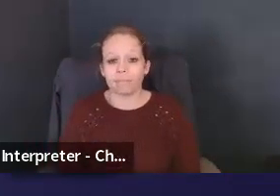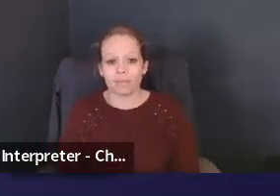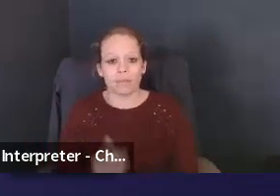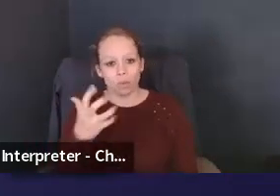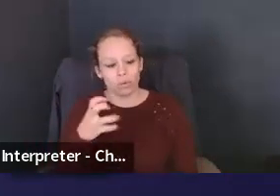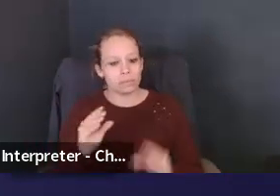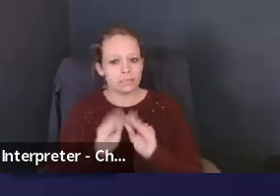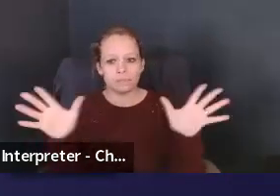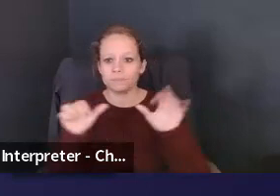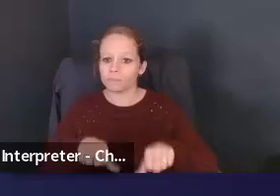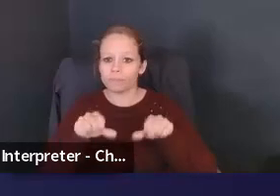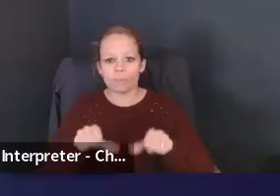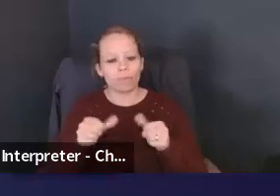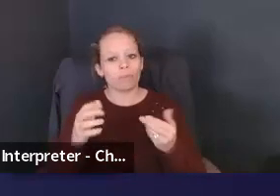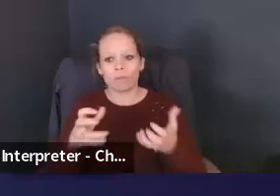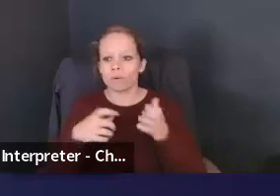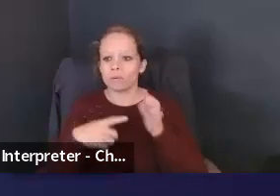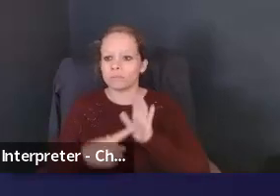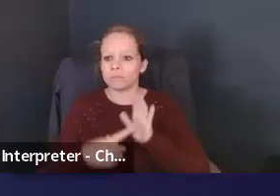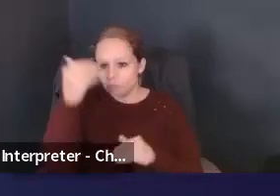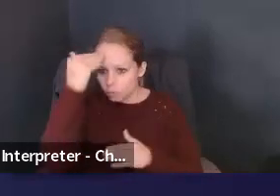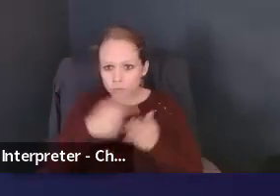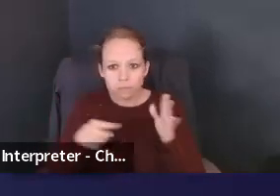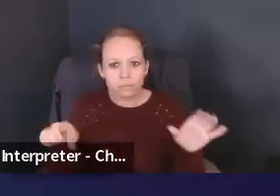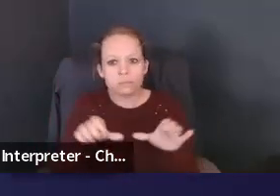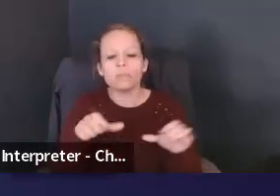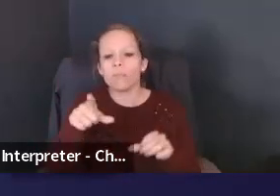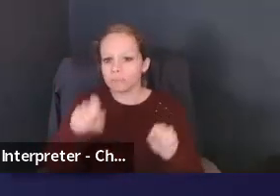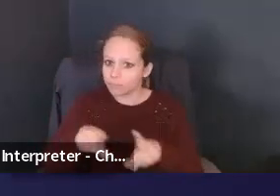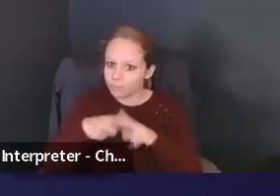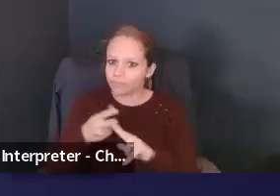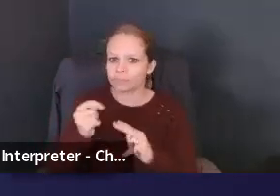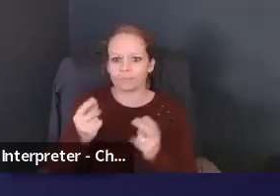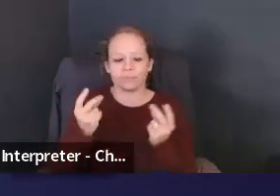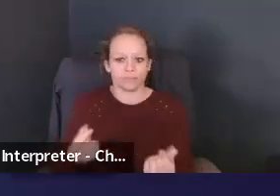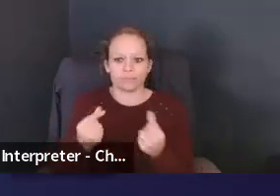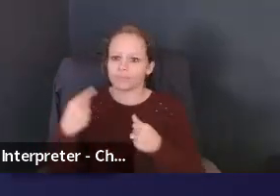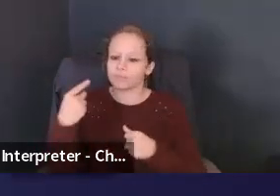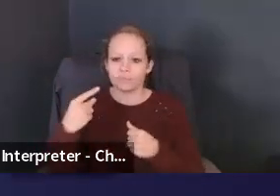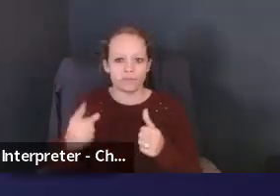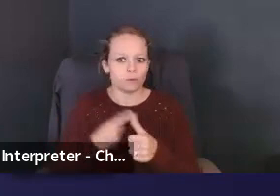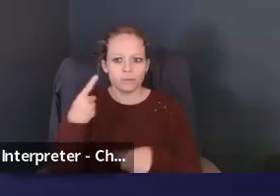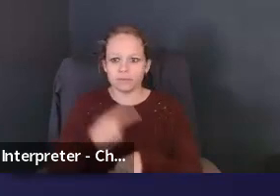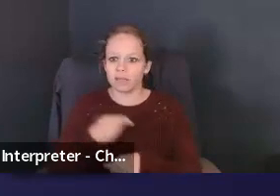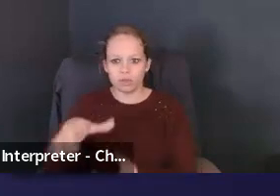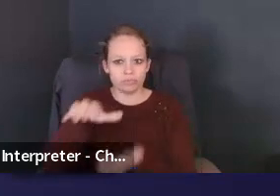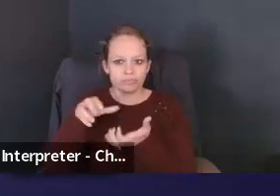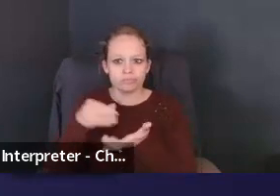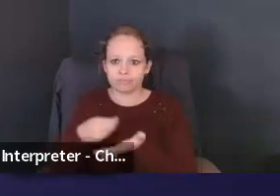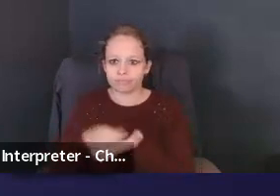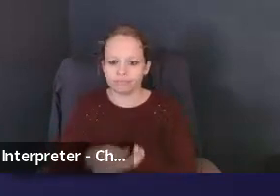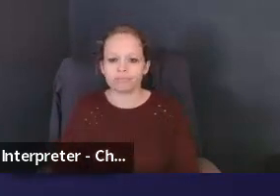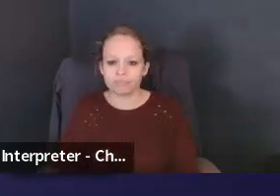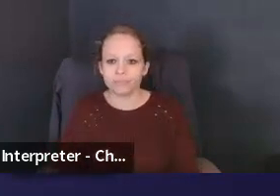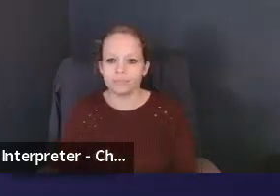You want to show that you know what you're doing and that you can start it on day one of funding.